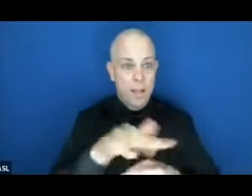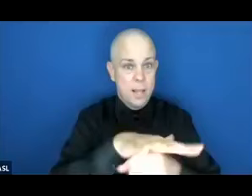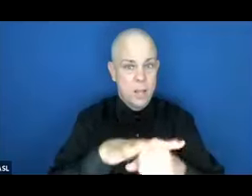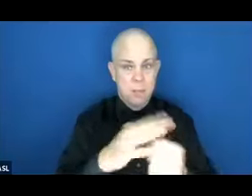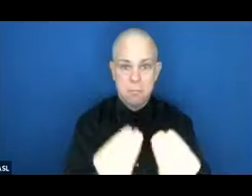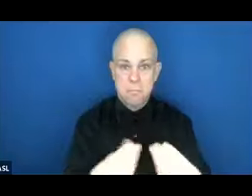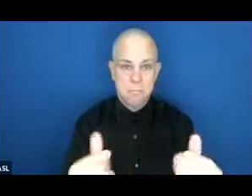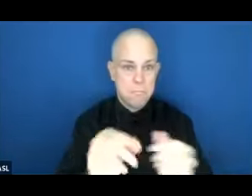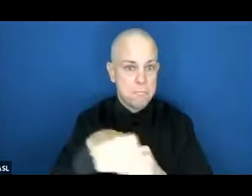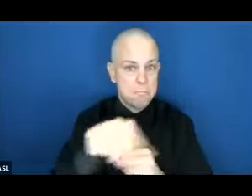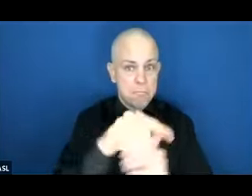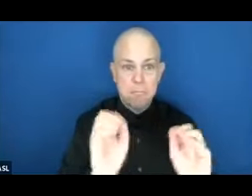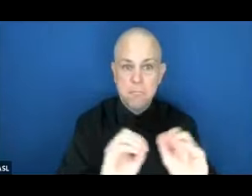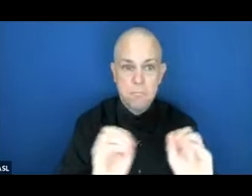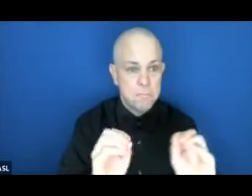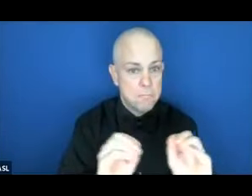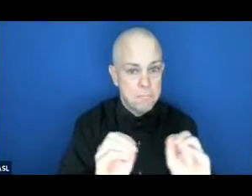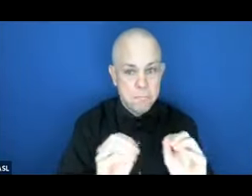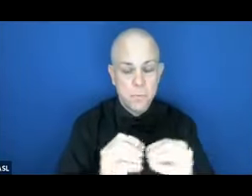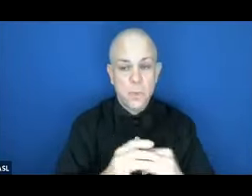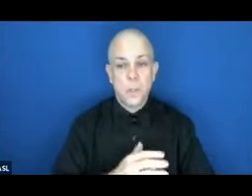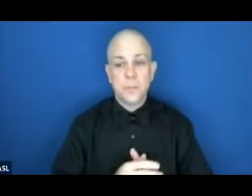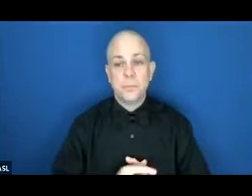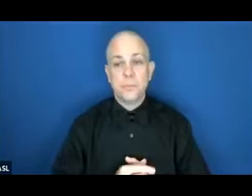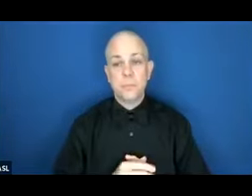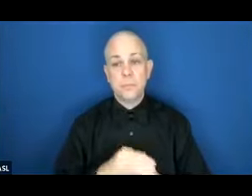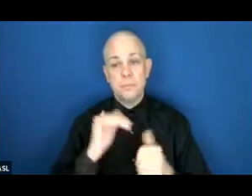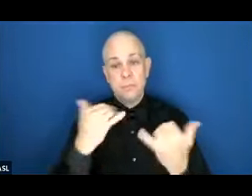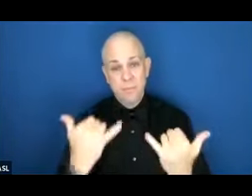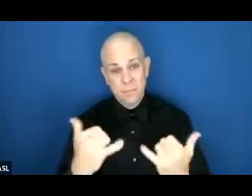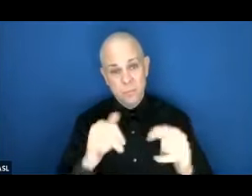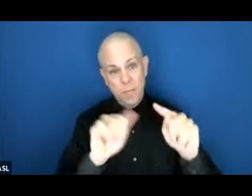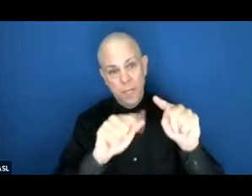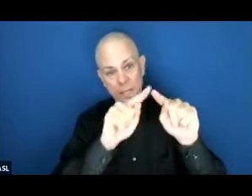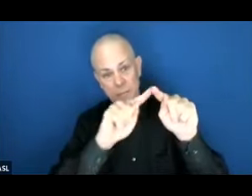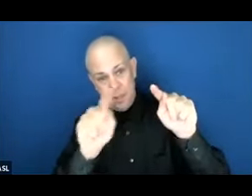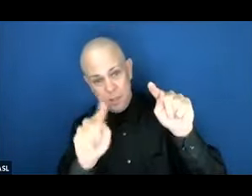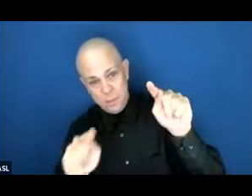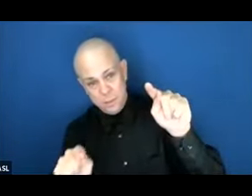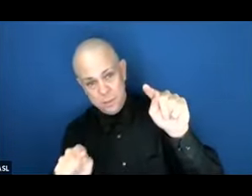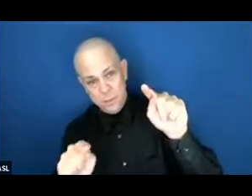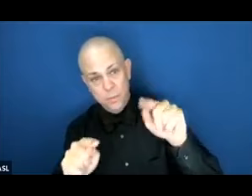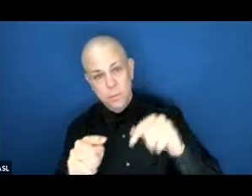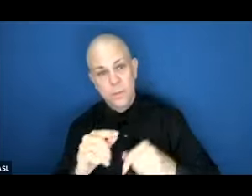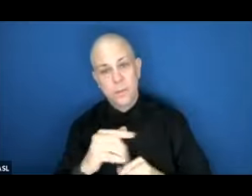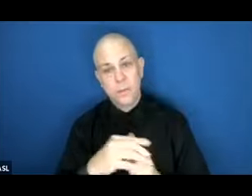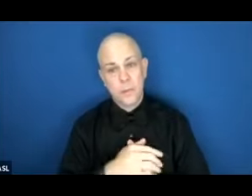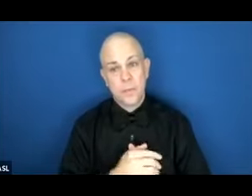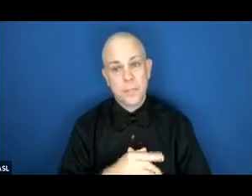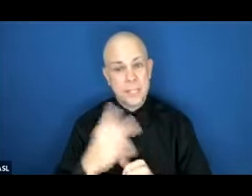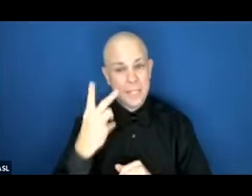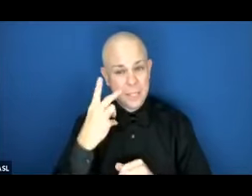moving down through the wilderness we are still starting to see in some of these drainages little smokes